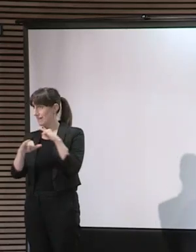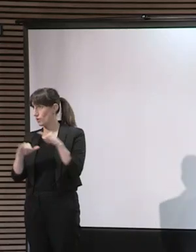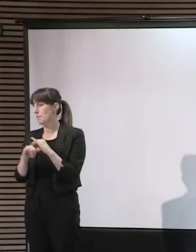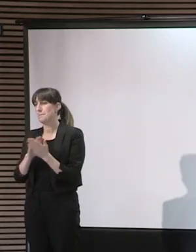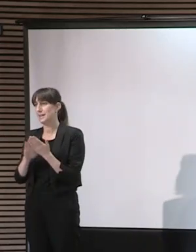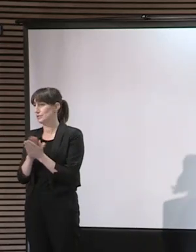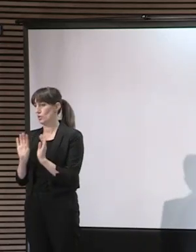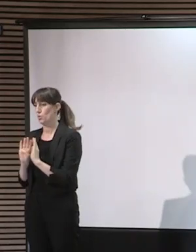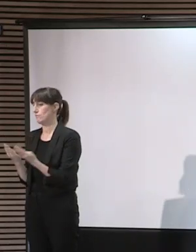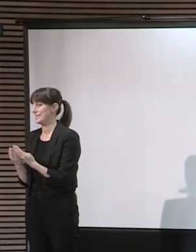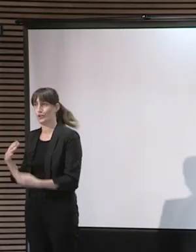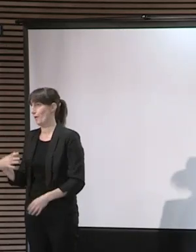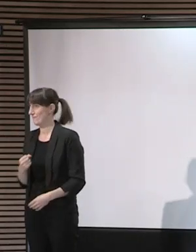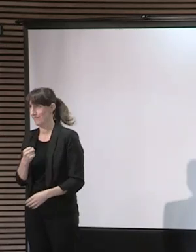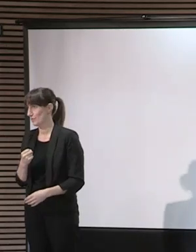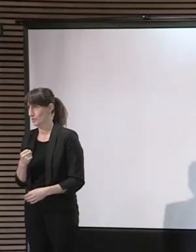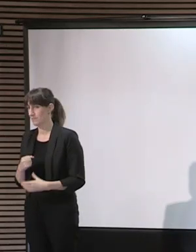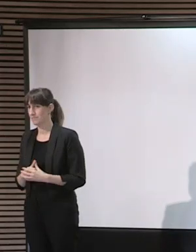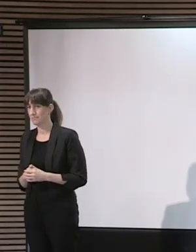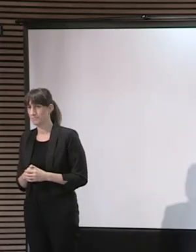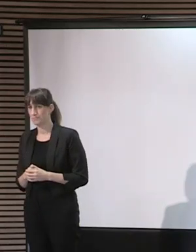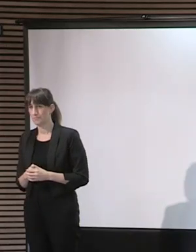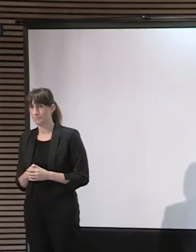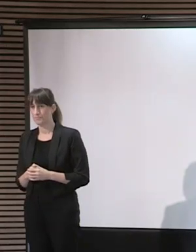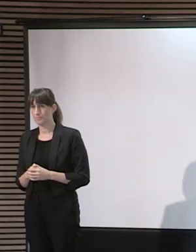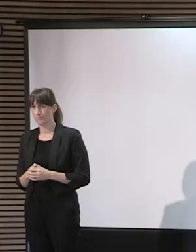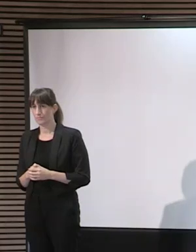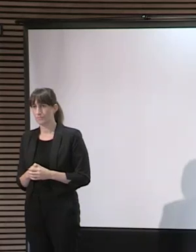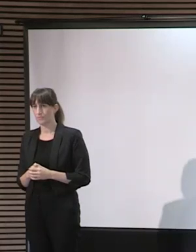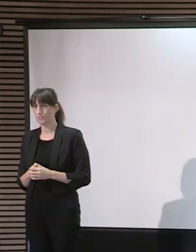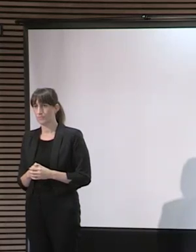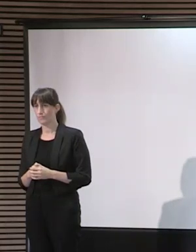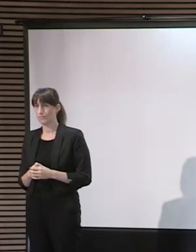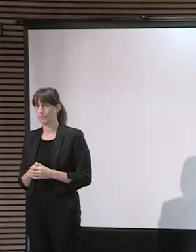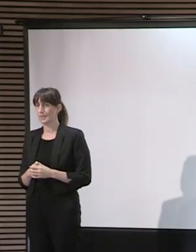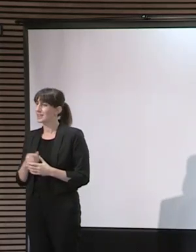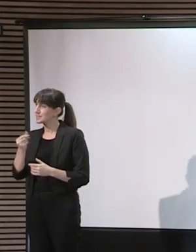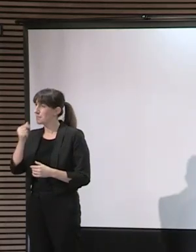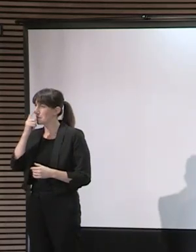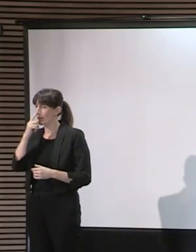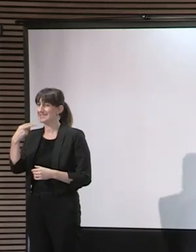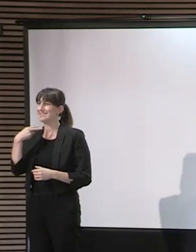that, then the quarantine wouldn't be part of that treble max.